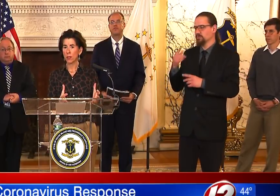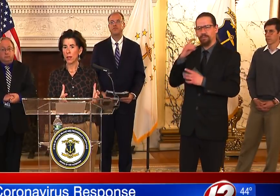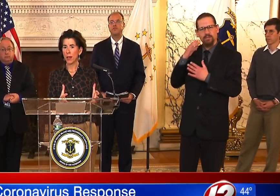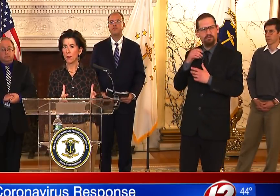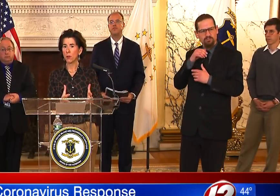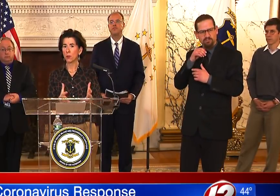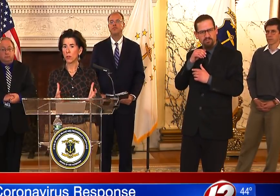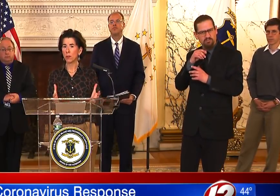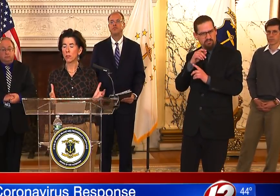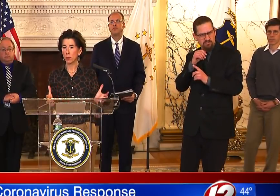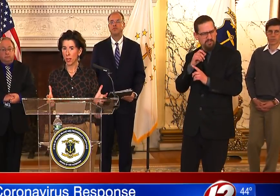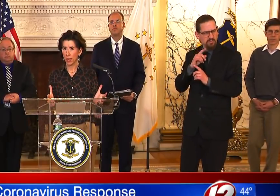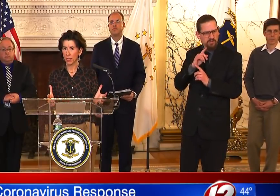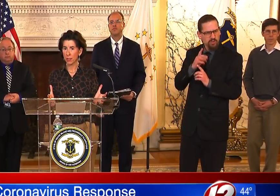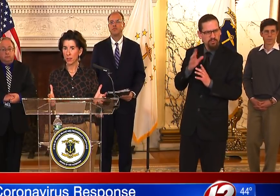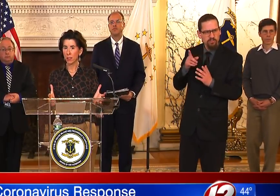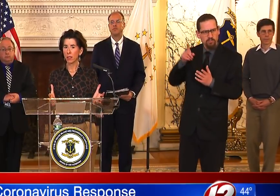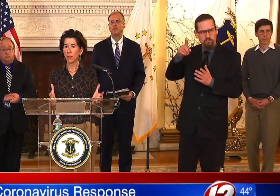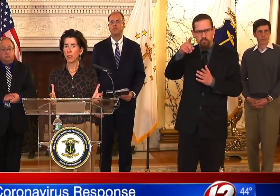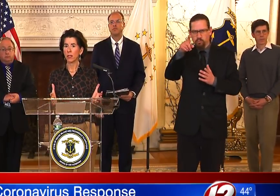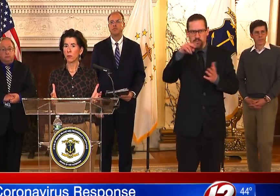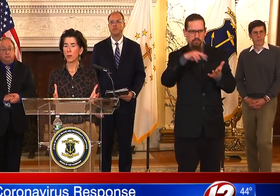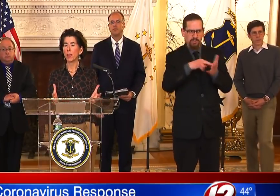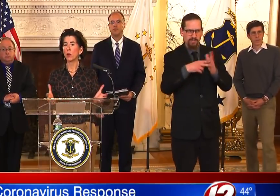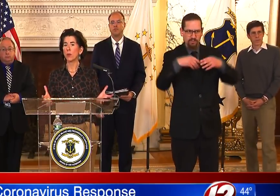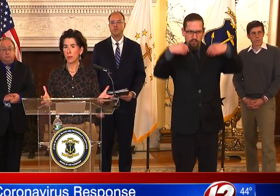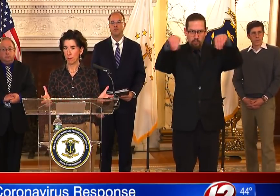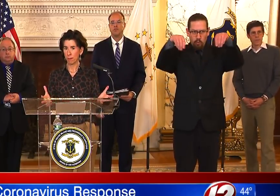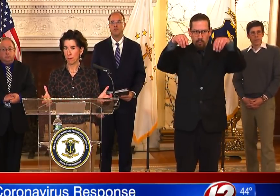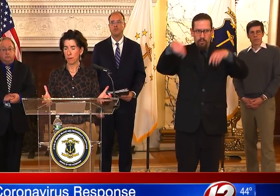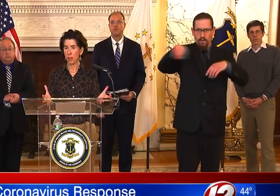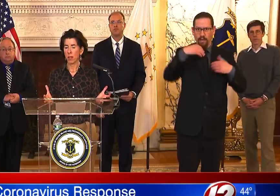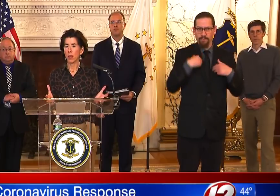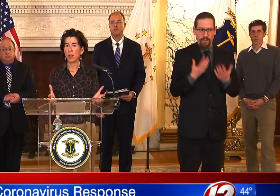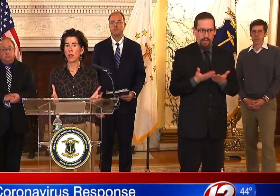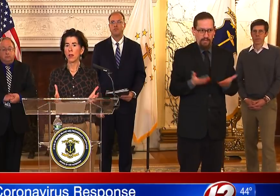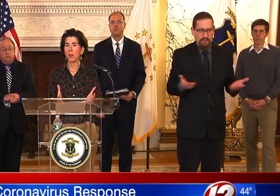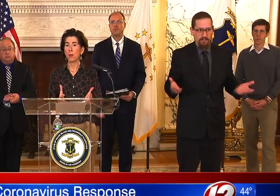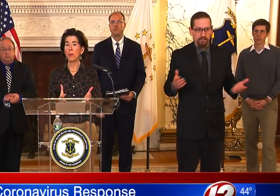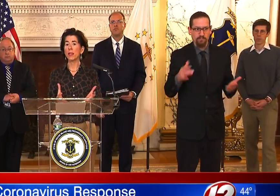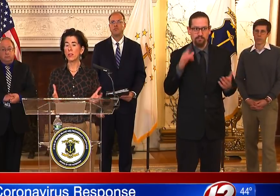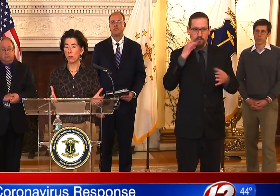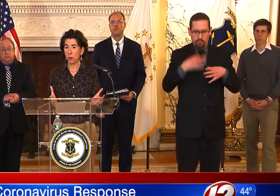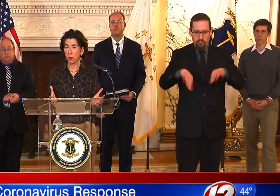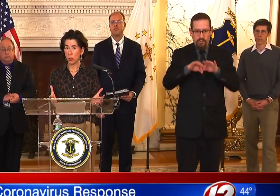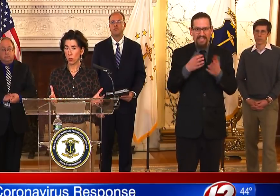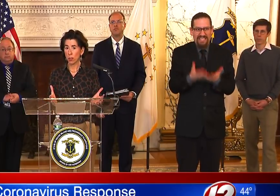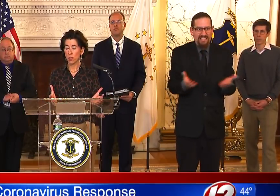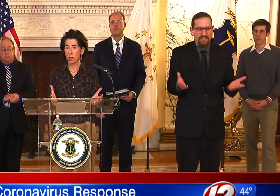UNDERSTAND THE QUESTION. STORES THAT HAVE THOSE CRITICAL